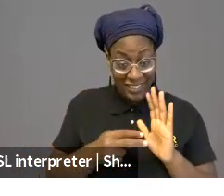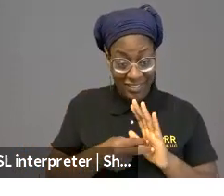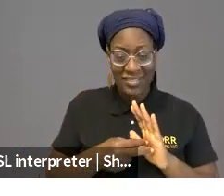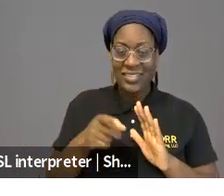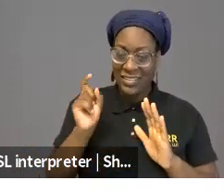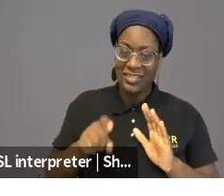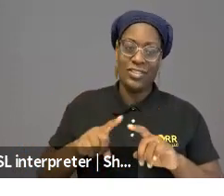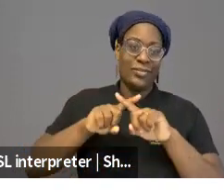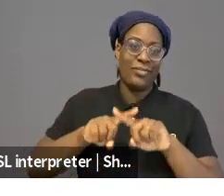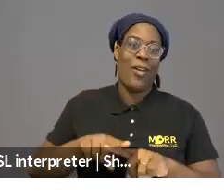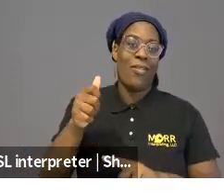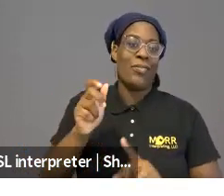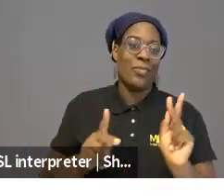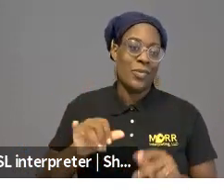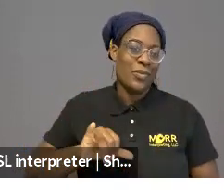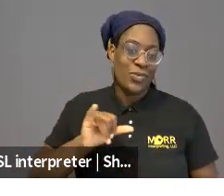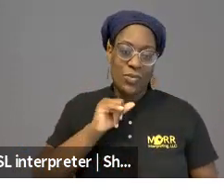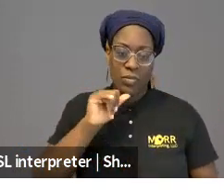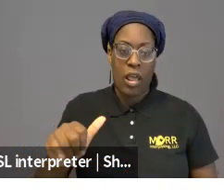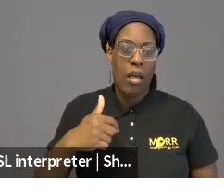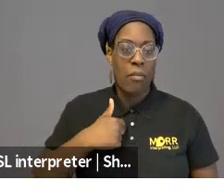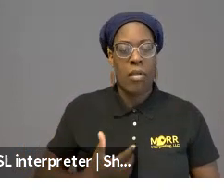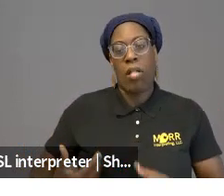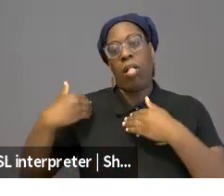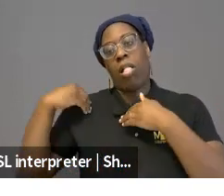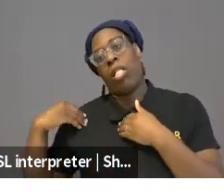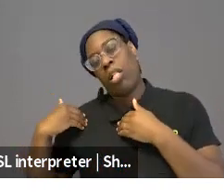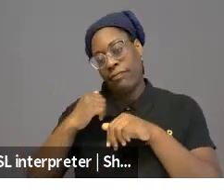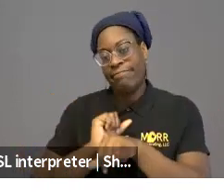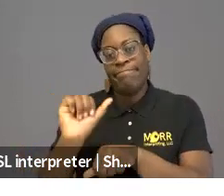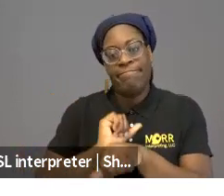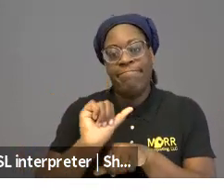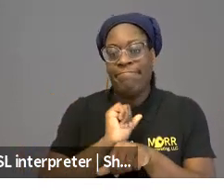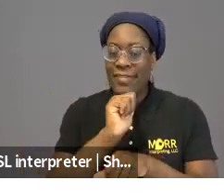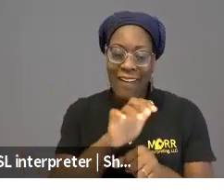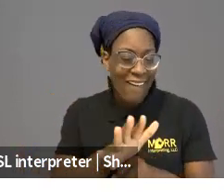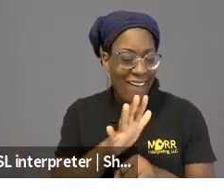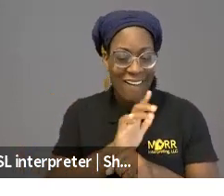We realize that not everyone has support systems within all the layers that we'll be discussing,